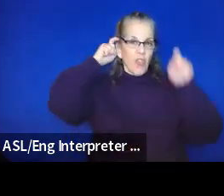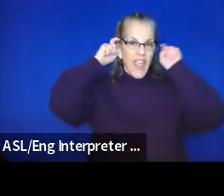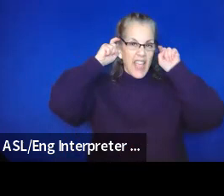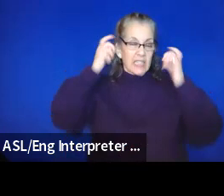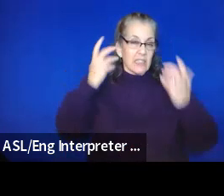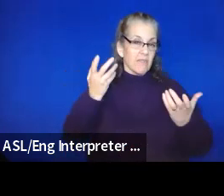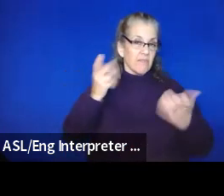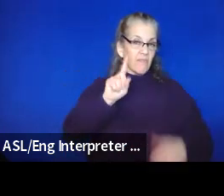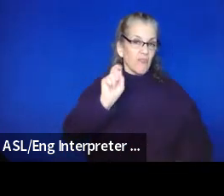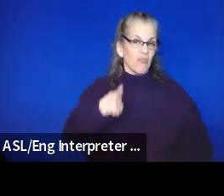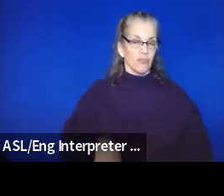[Pause].